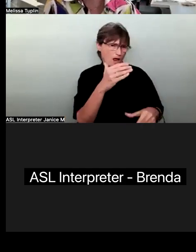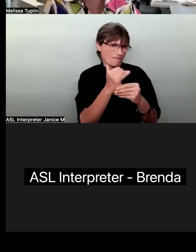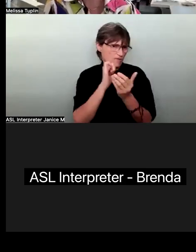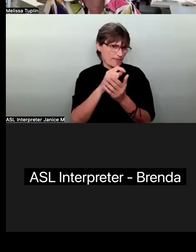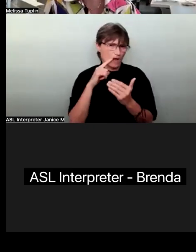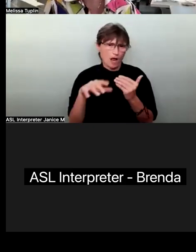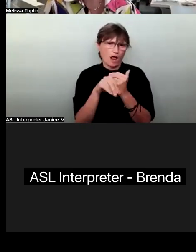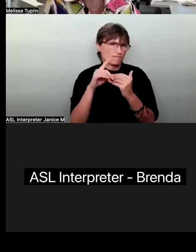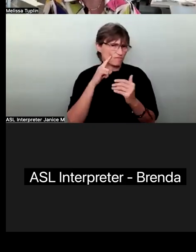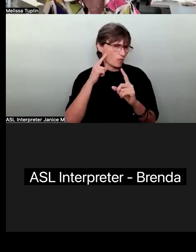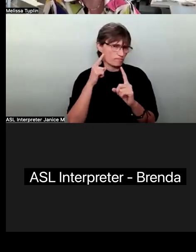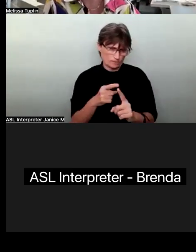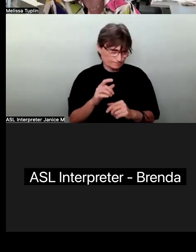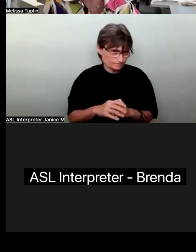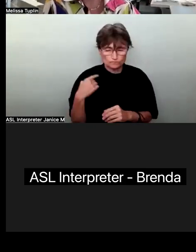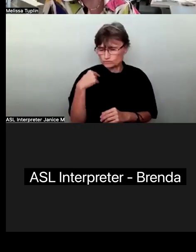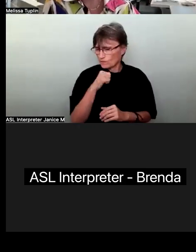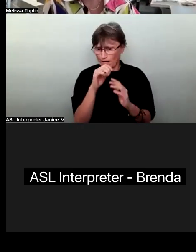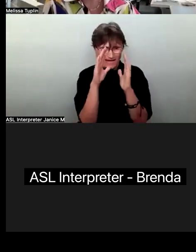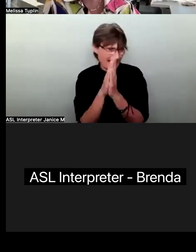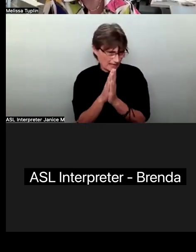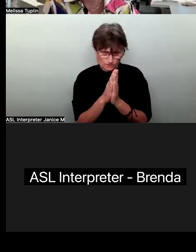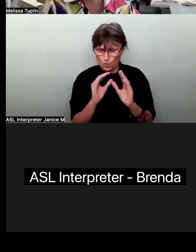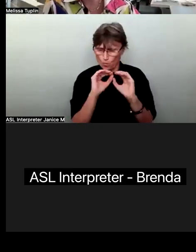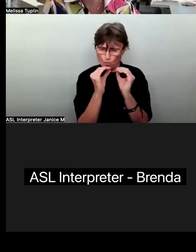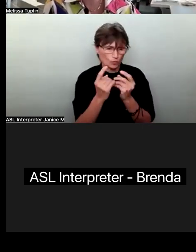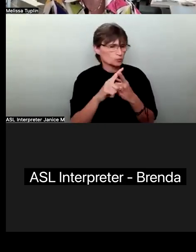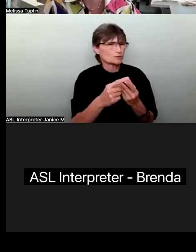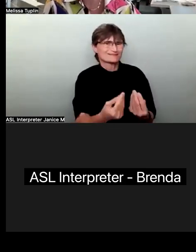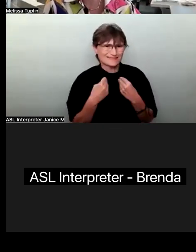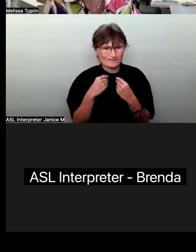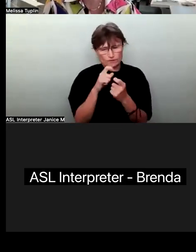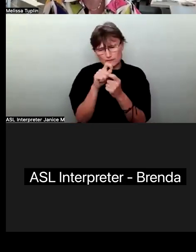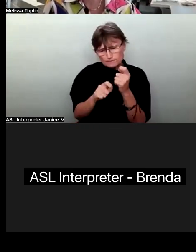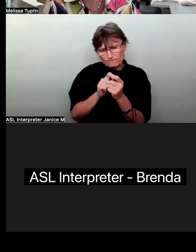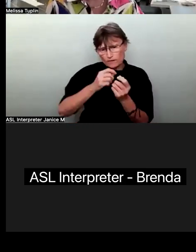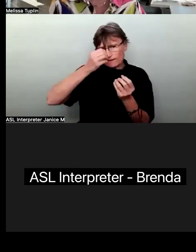organizations to share personal identifying information of staff in order to be considered,